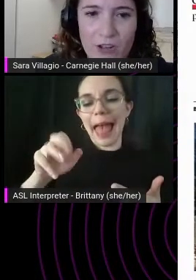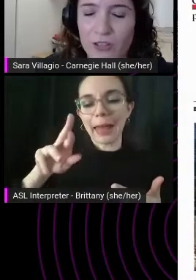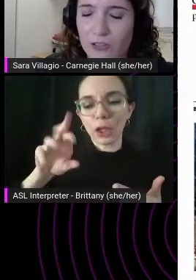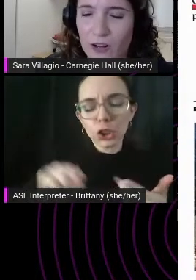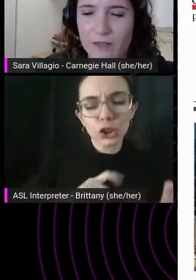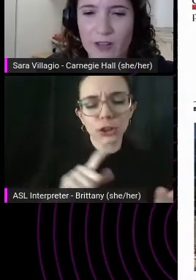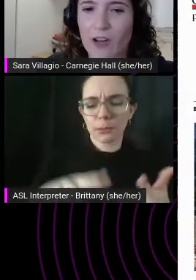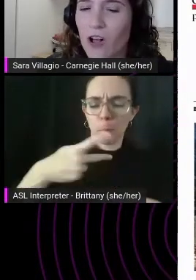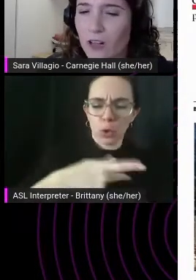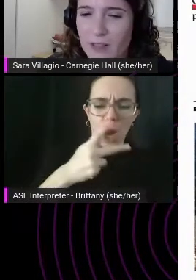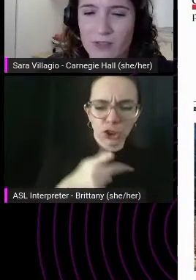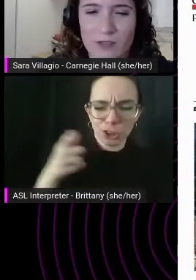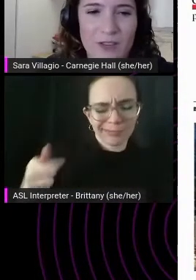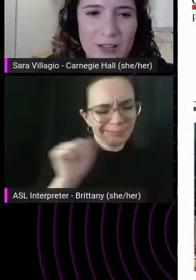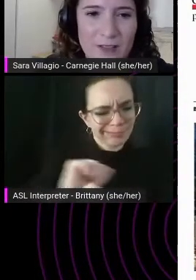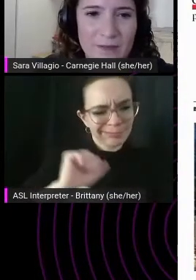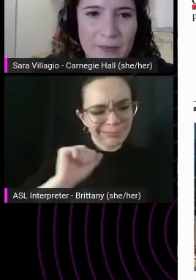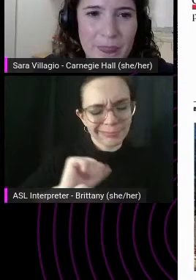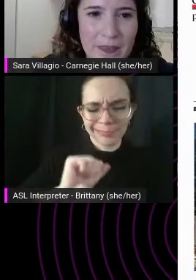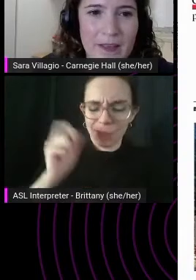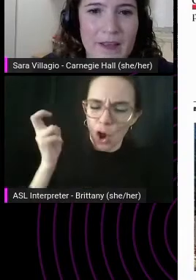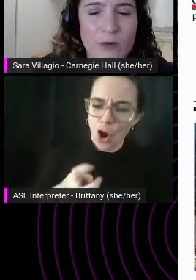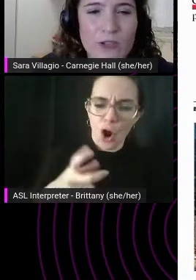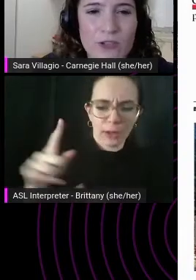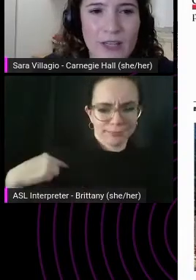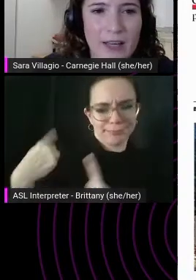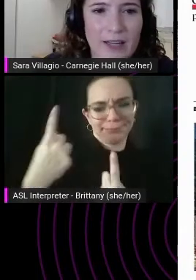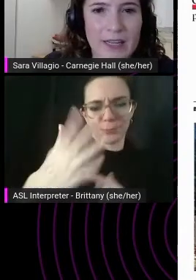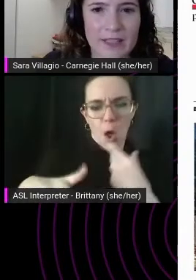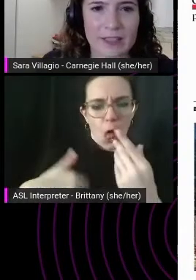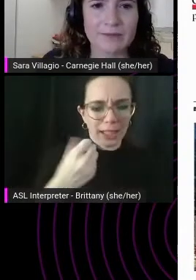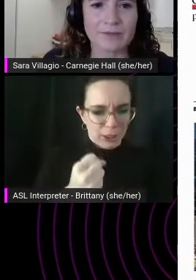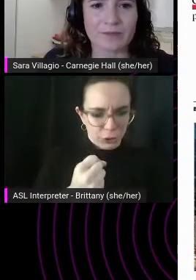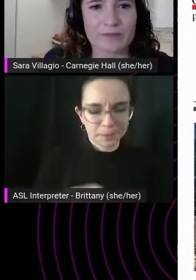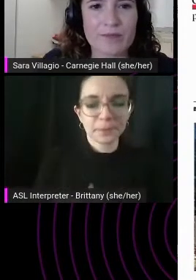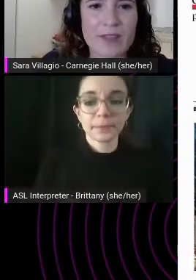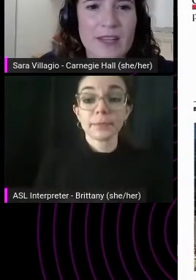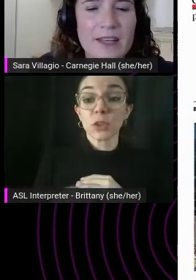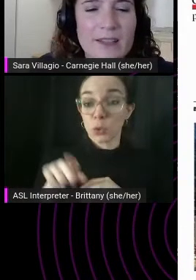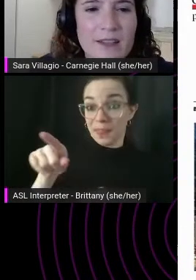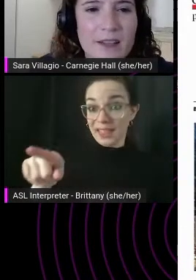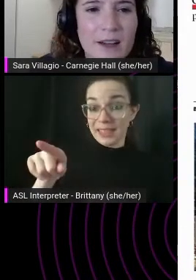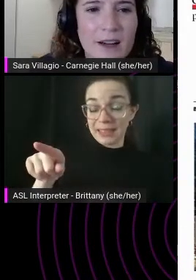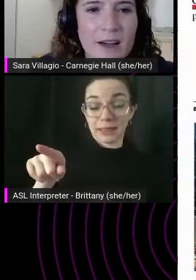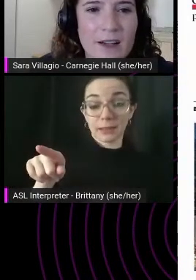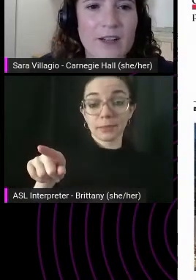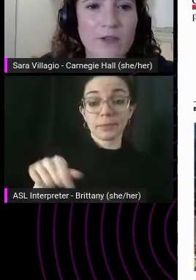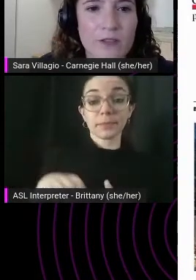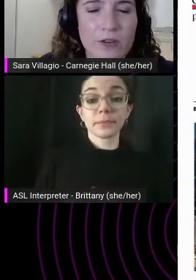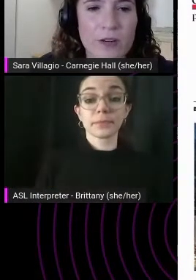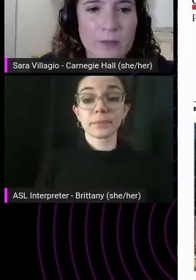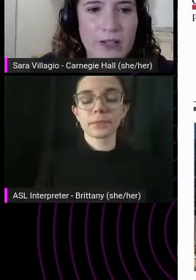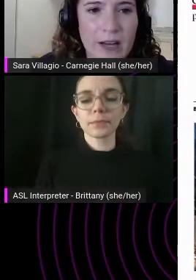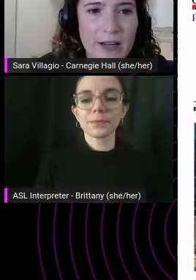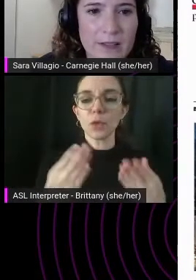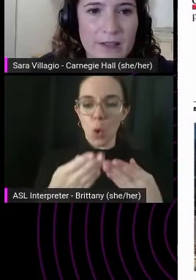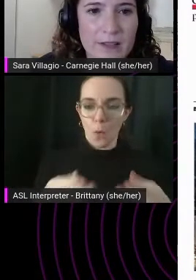all year long on all kinds of different things. So what you're looking at here is an overview of our brand assets,